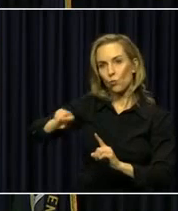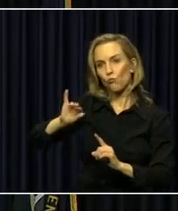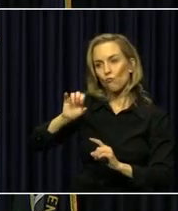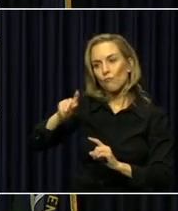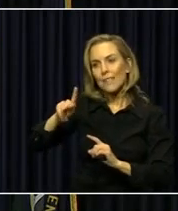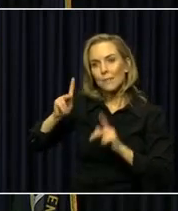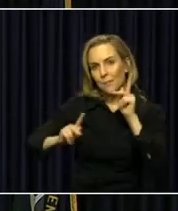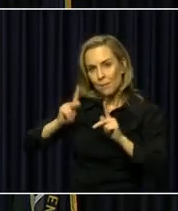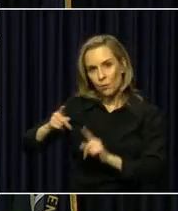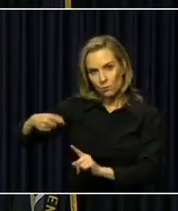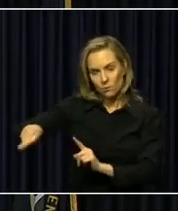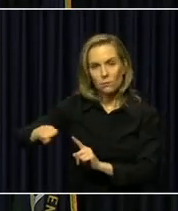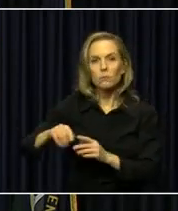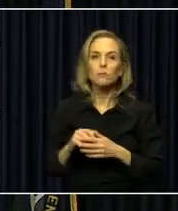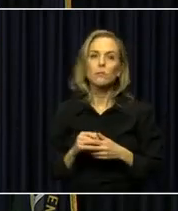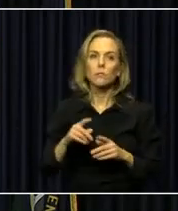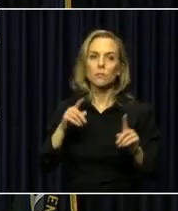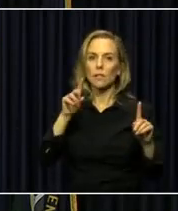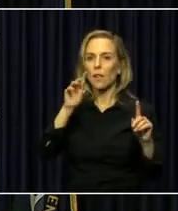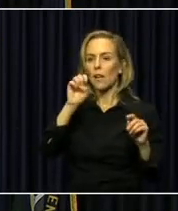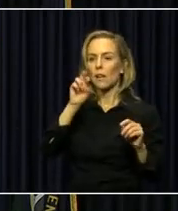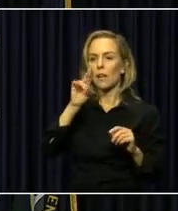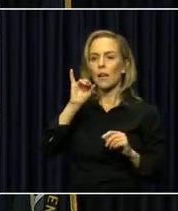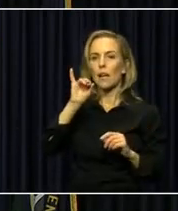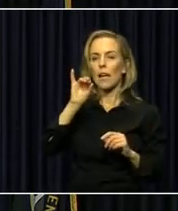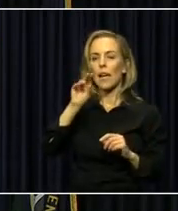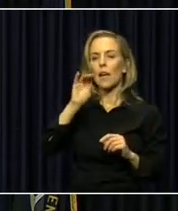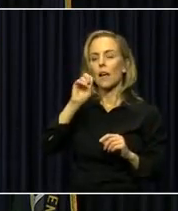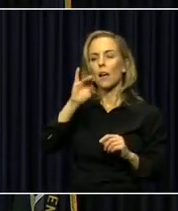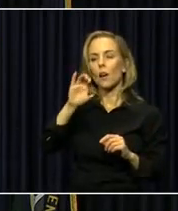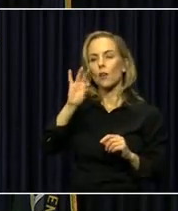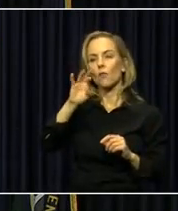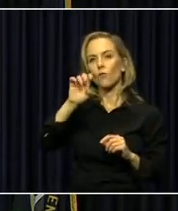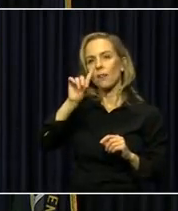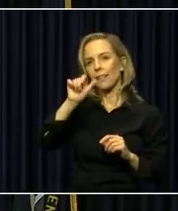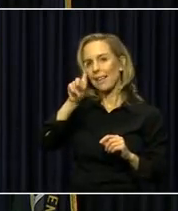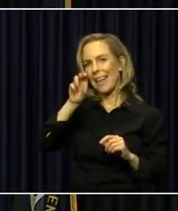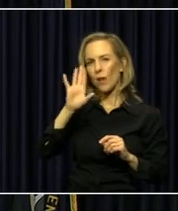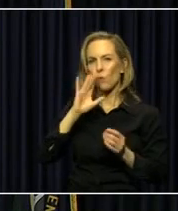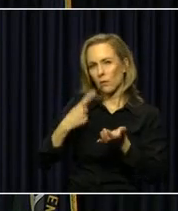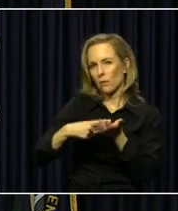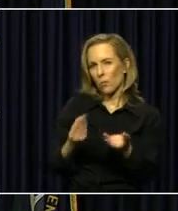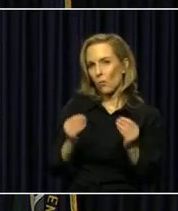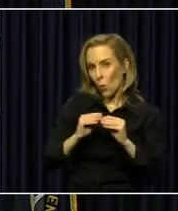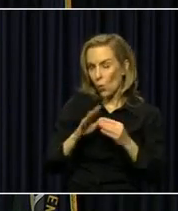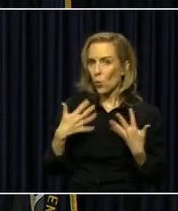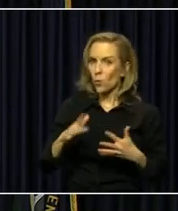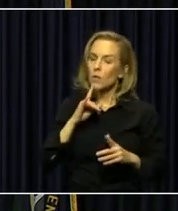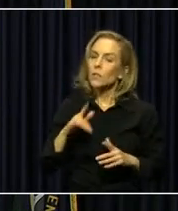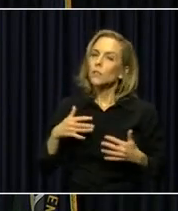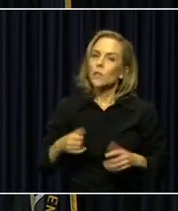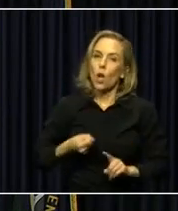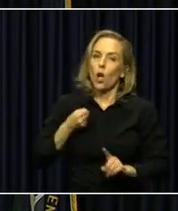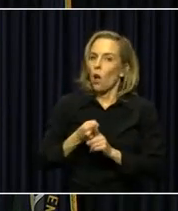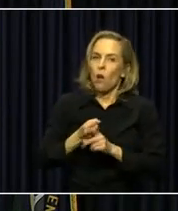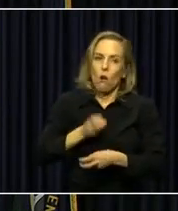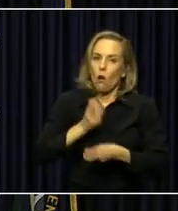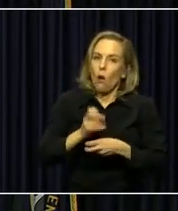DECISIONS ARE GOING TO BE MADE, DATA-DRIVEN, WITH SCIENCE. OBVIOUSLY WANTED TO DO